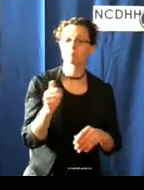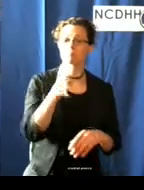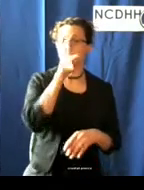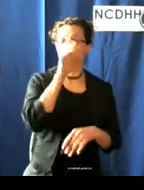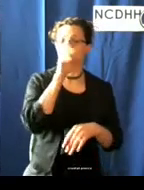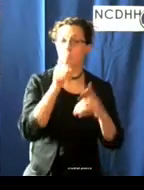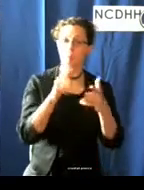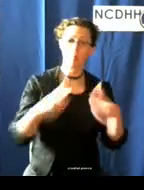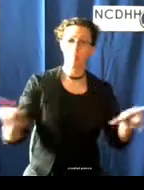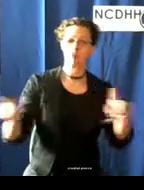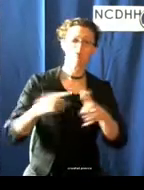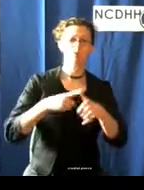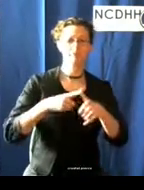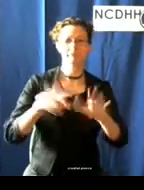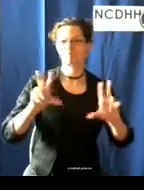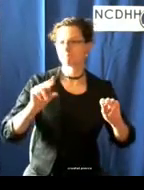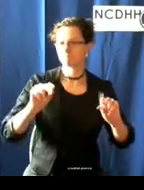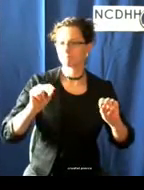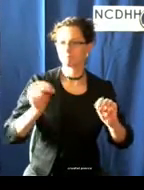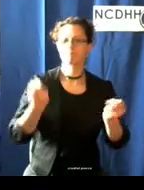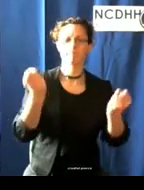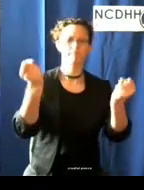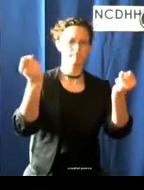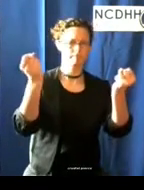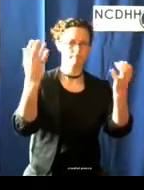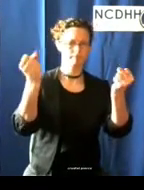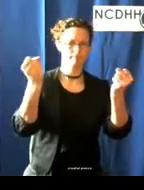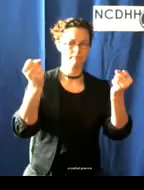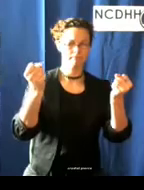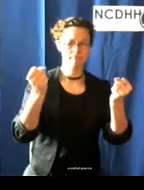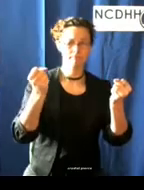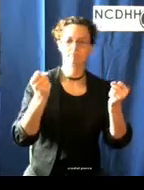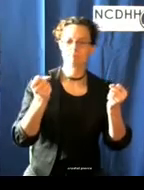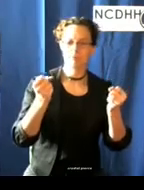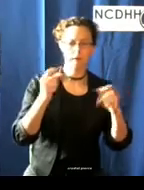AND WHO CANNOT EQUALLY PARTICIPATE OR BENEFIT FROM PROCEEDINGS